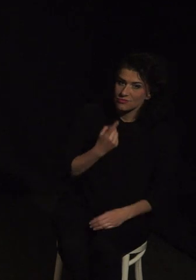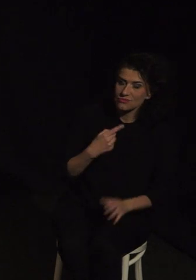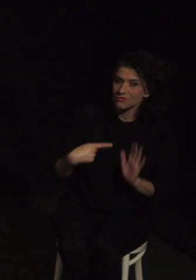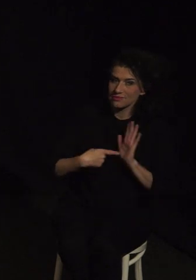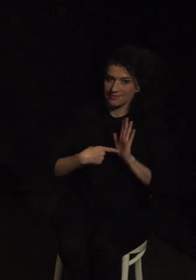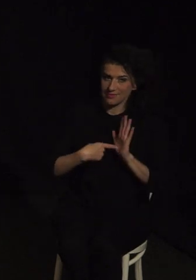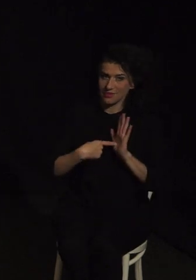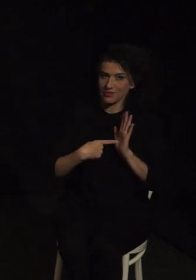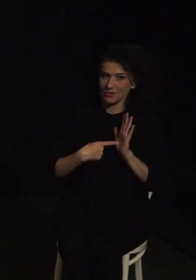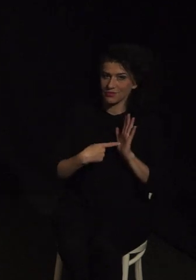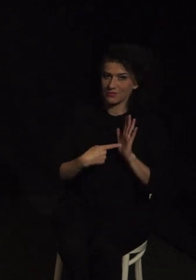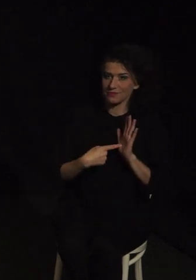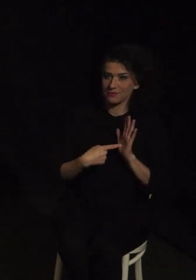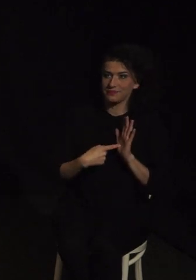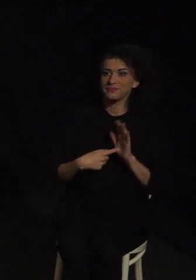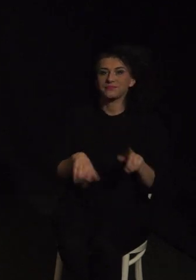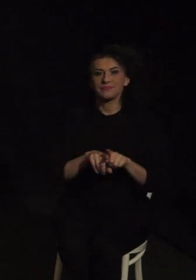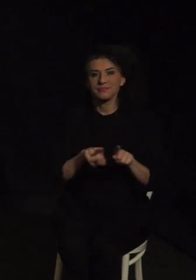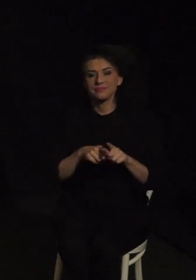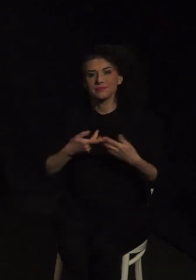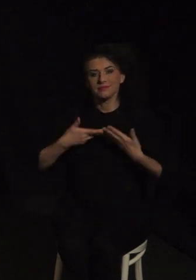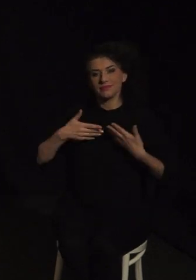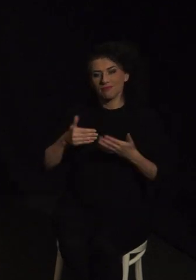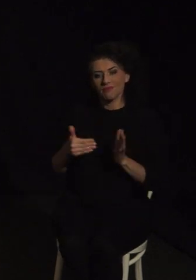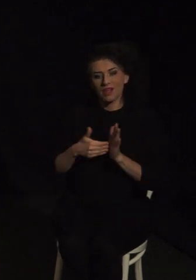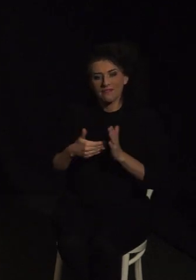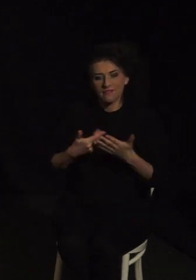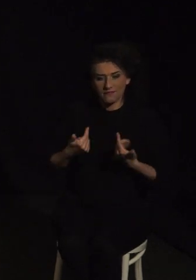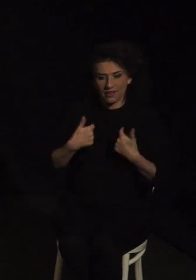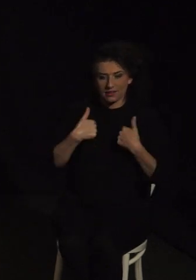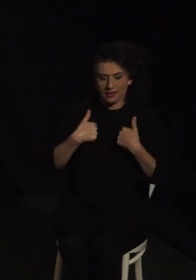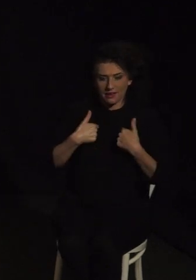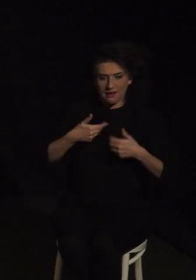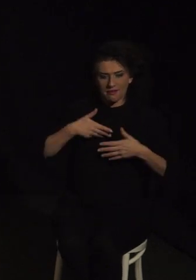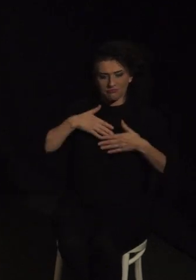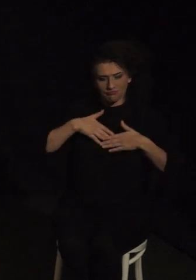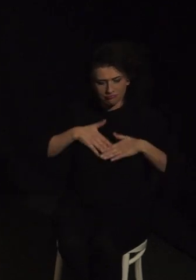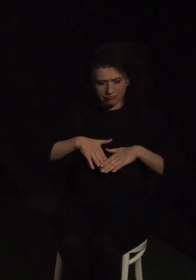Moreover, the will to convey this must be born in me.